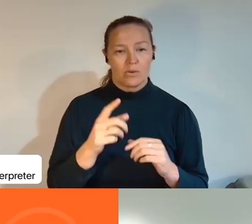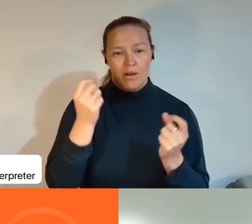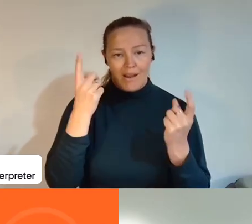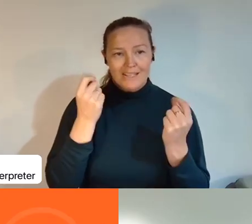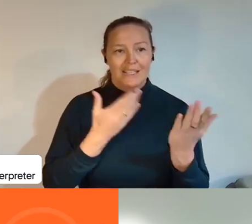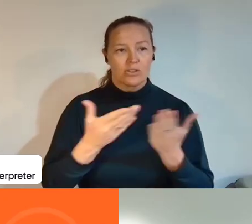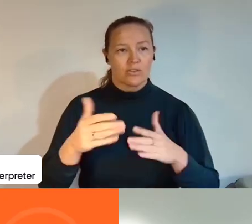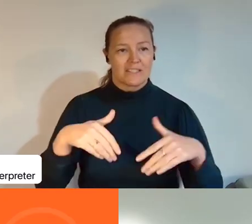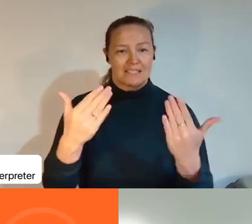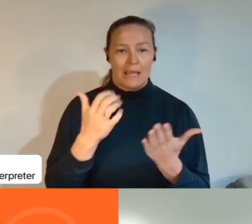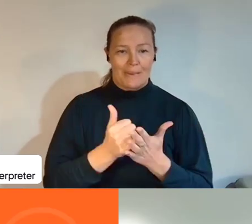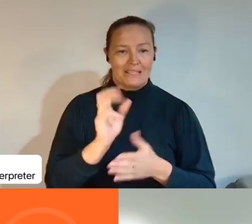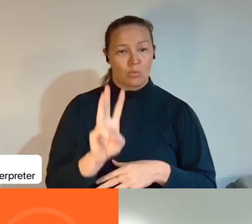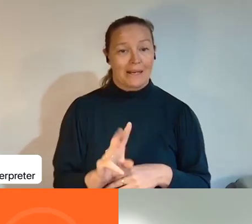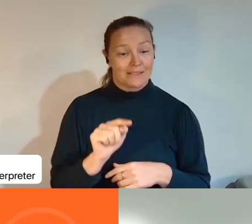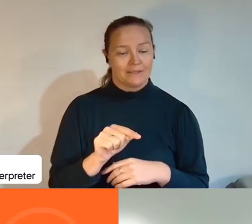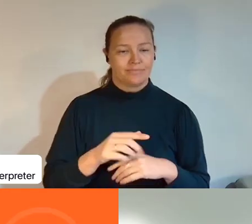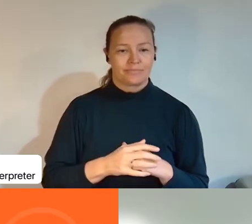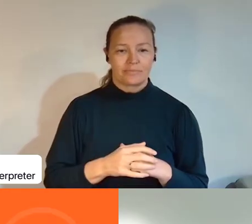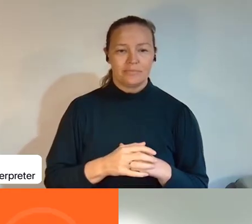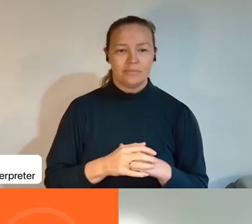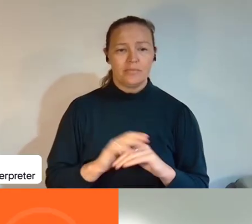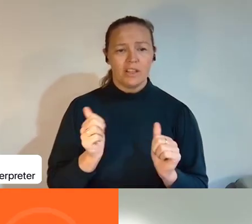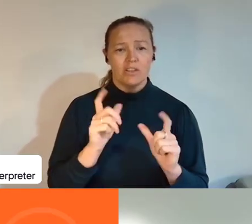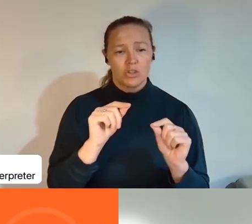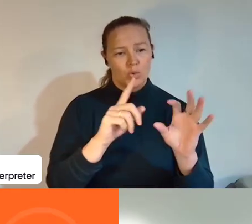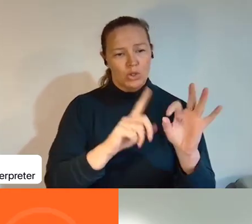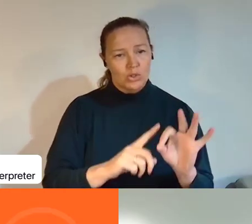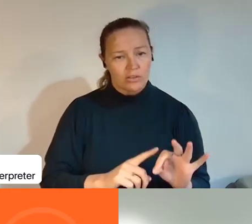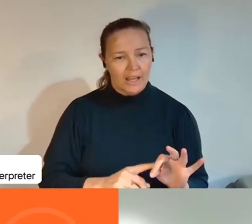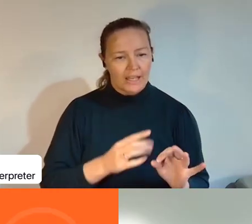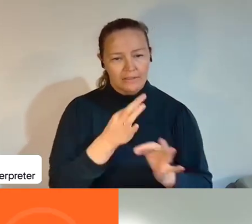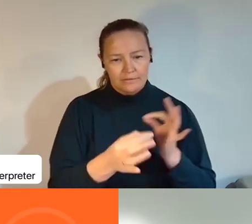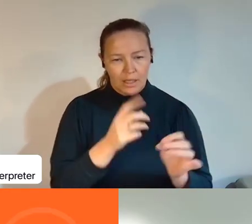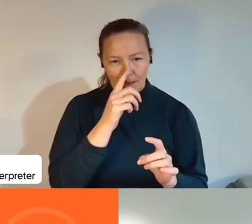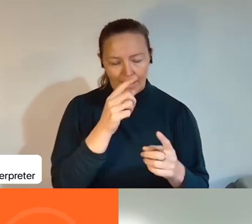based in Wellington and I was doing a survey with people. And there was a person with intellectual